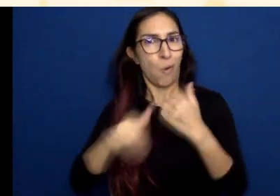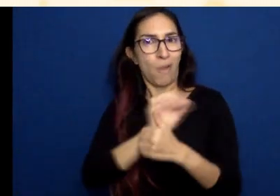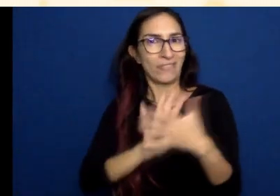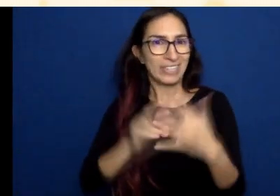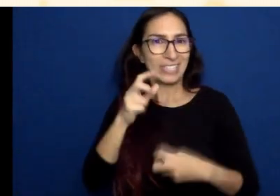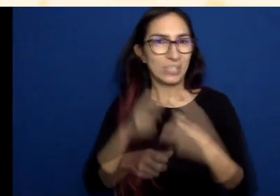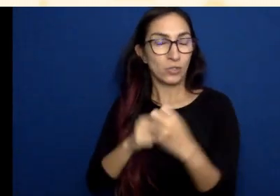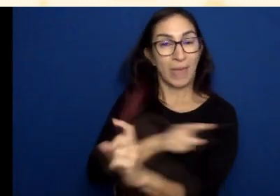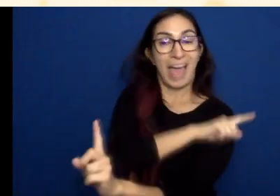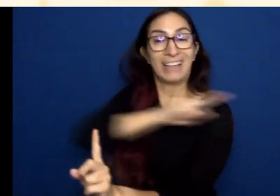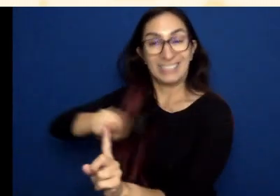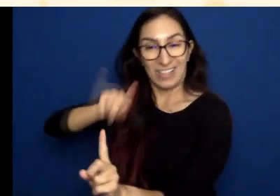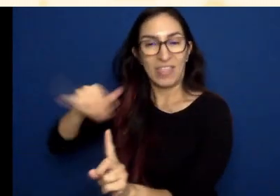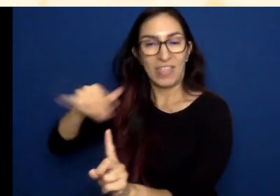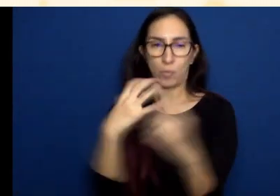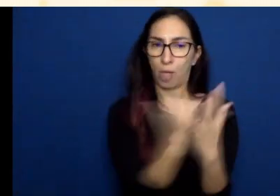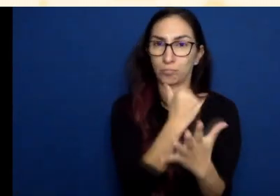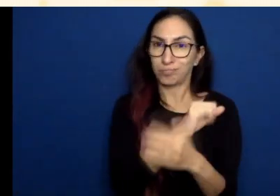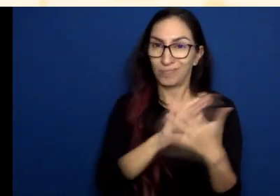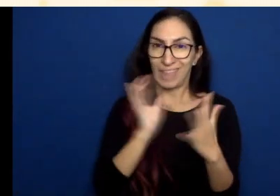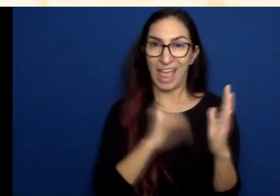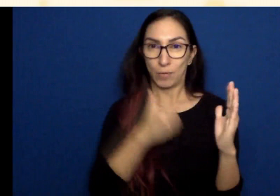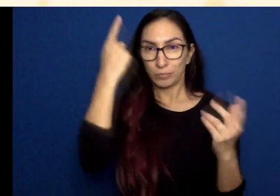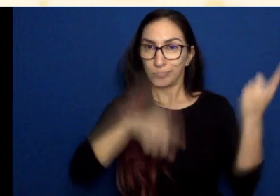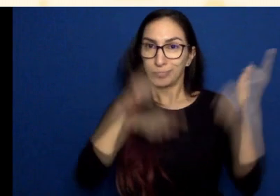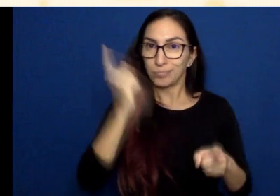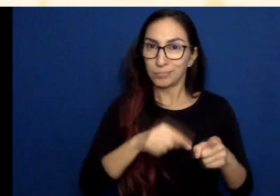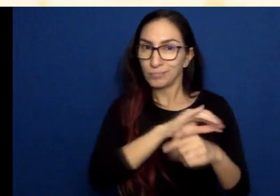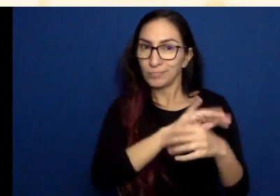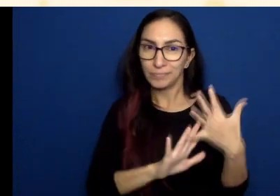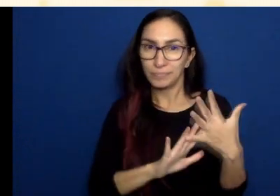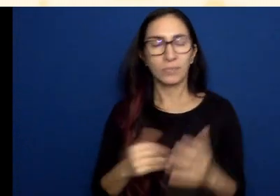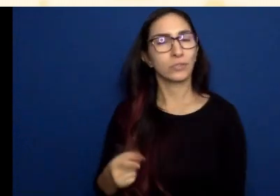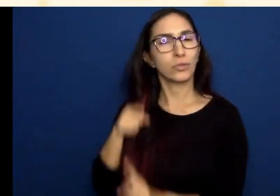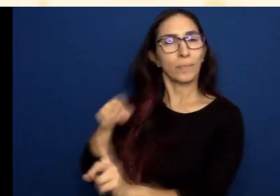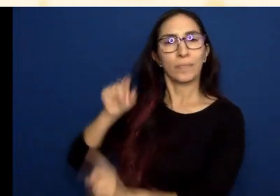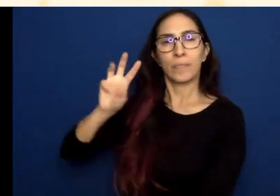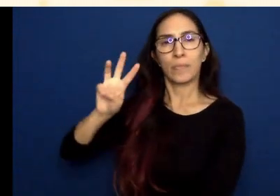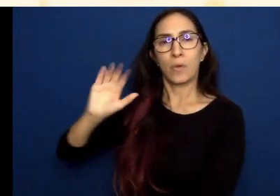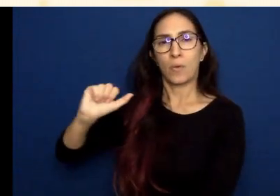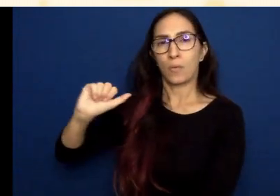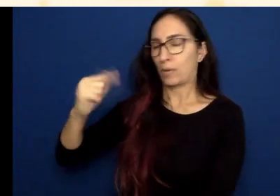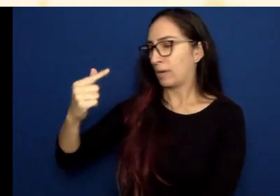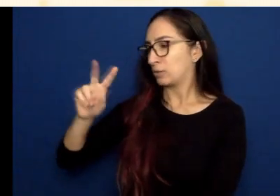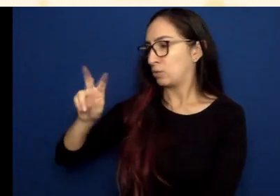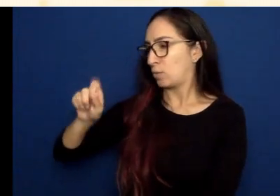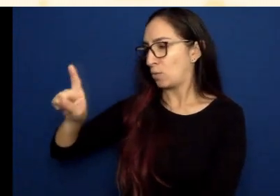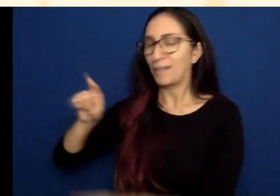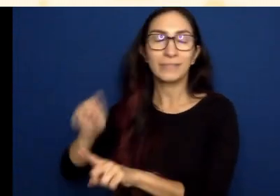And we hoped that would be a one-and-done because we knew WCAG 2.1 was being released in 2018.